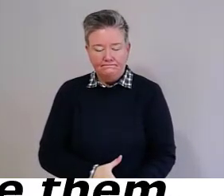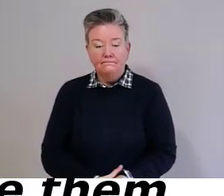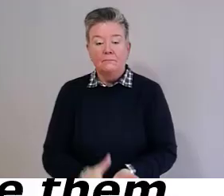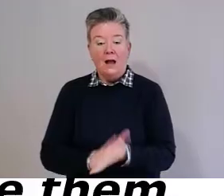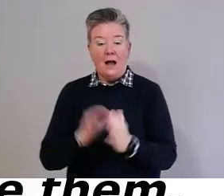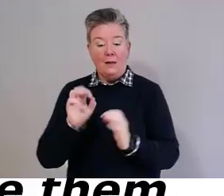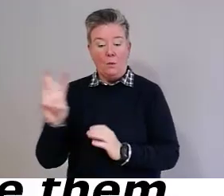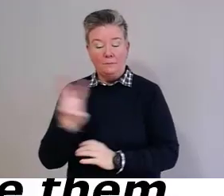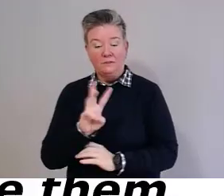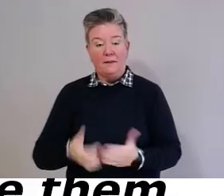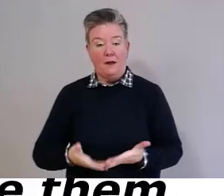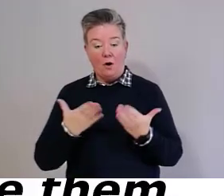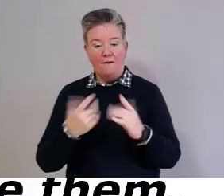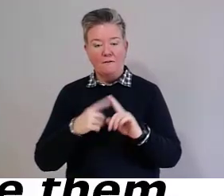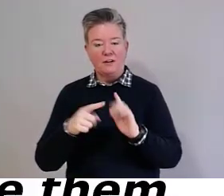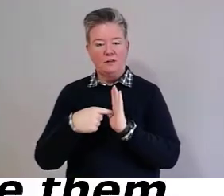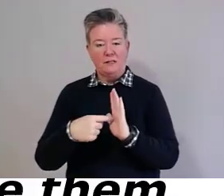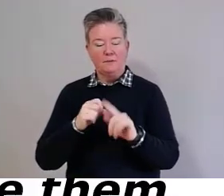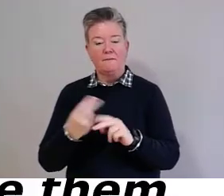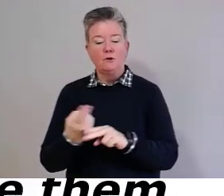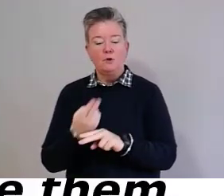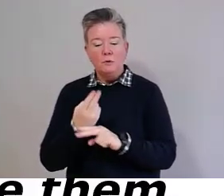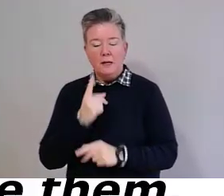they offer examples of using plain language